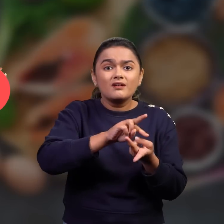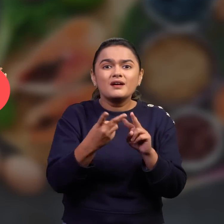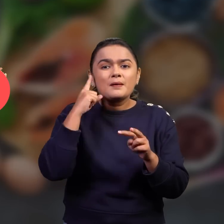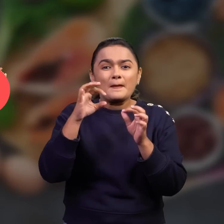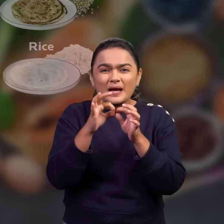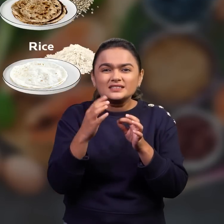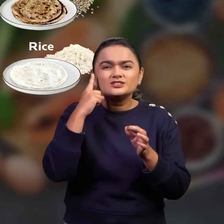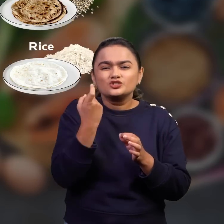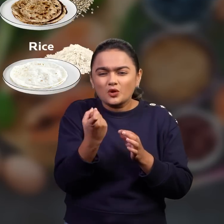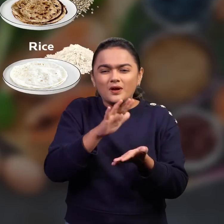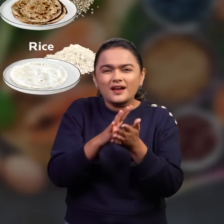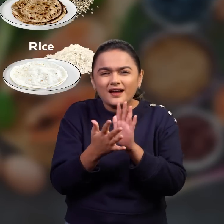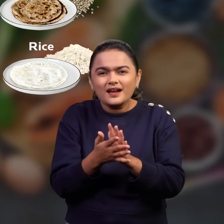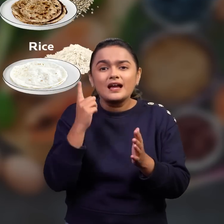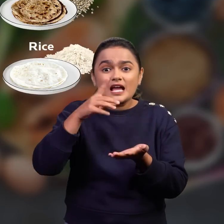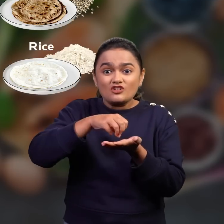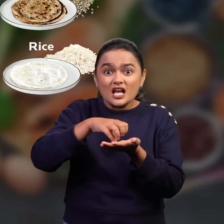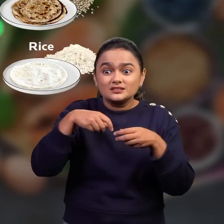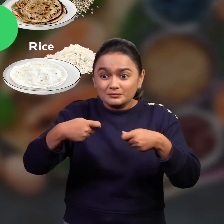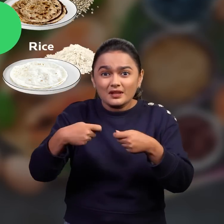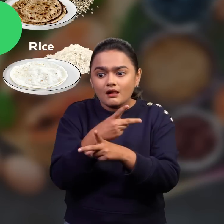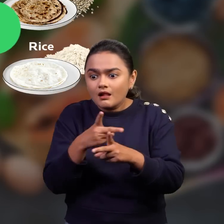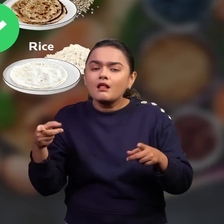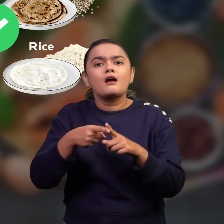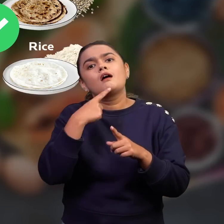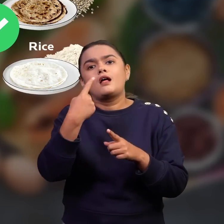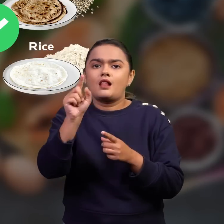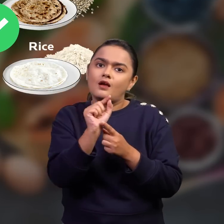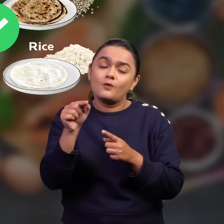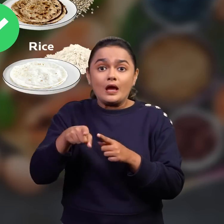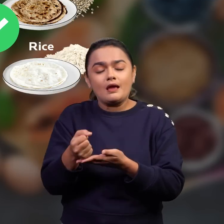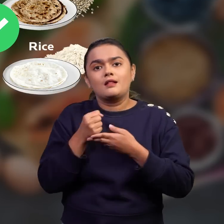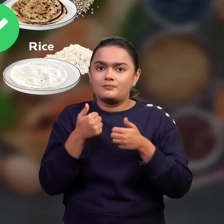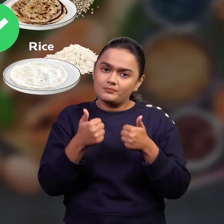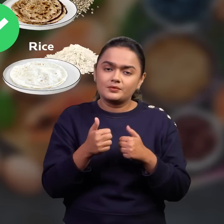and replace it with millet, sorghum or its roti. So this will also help us.